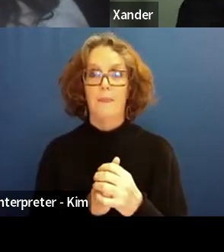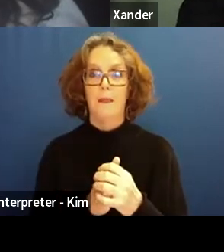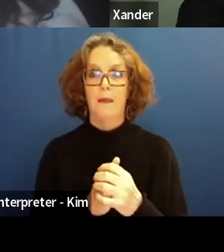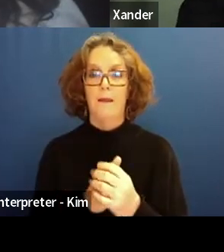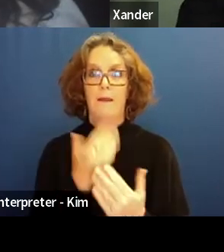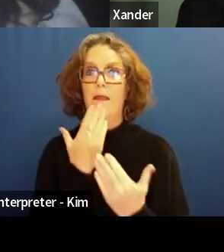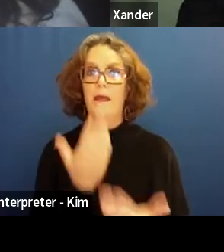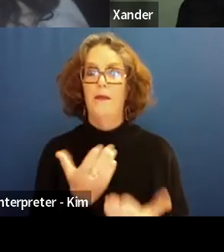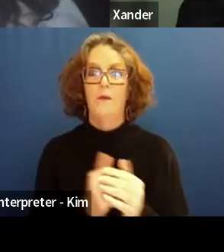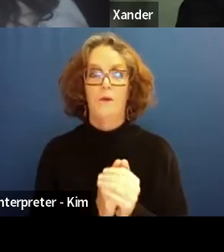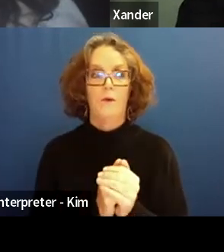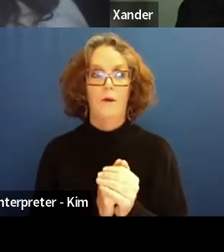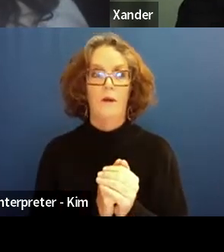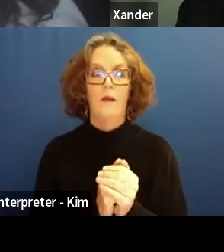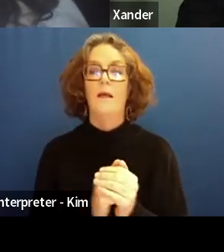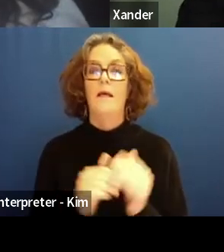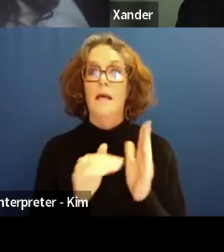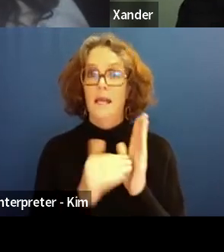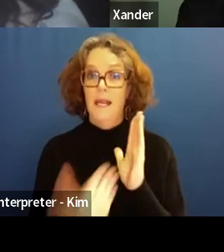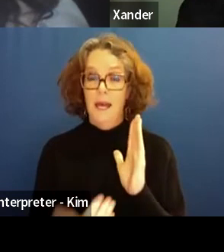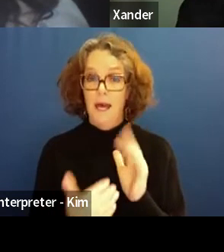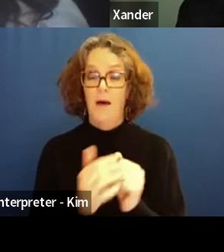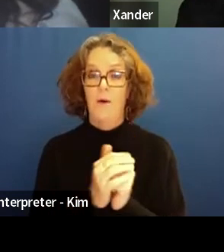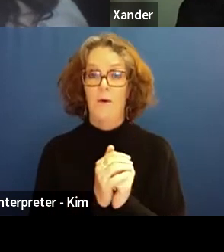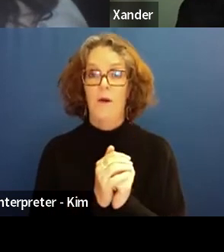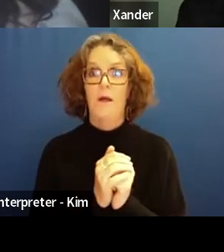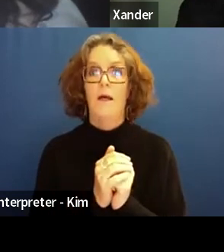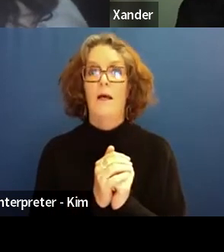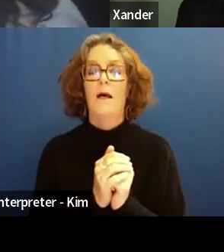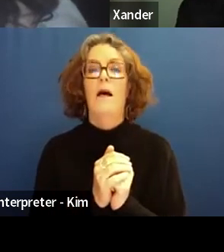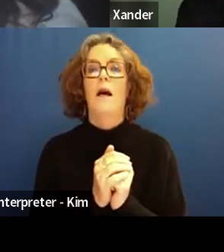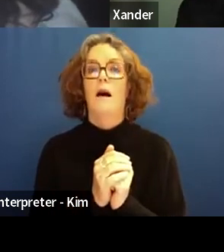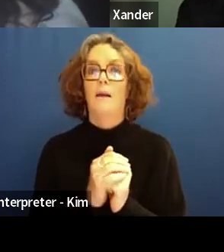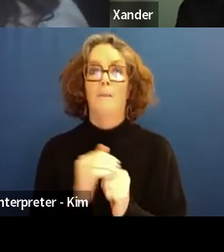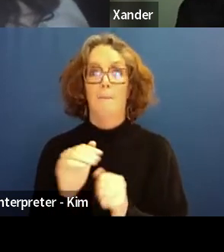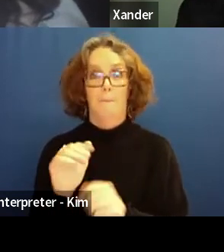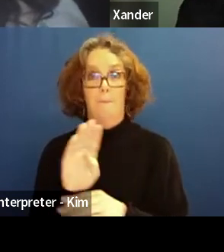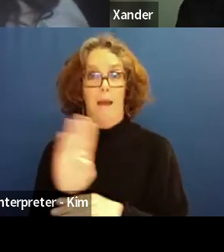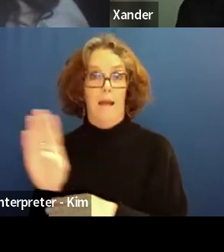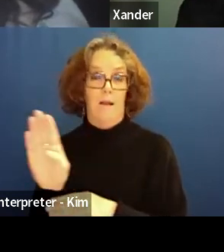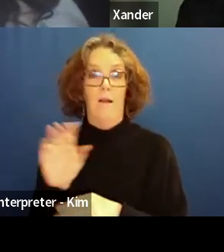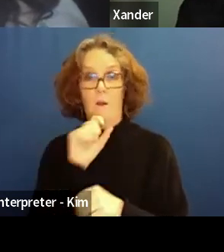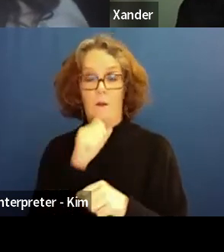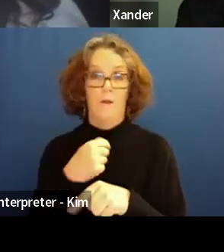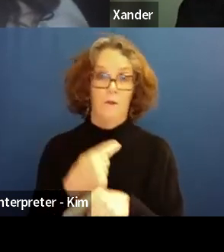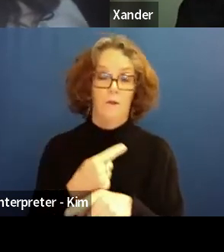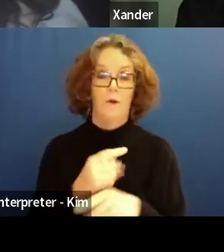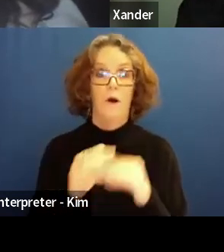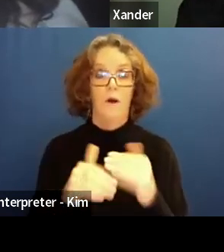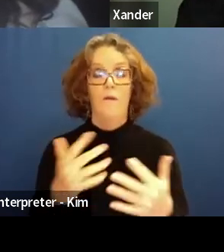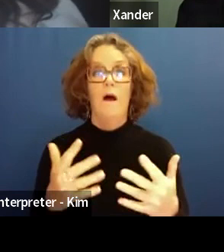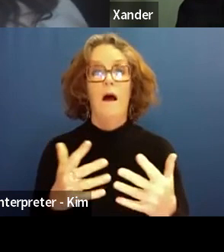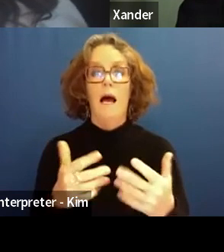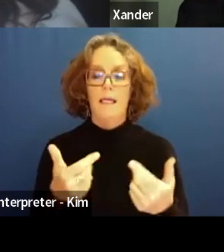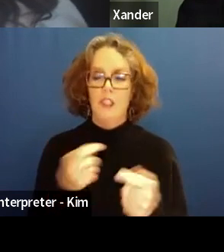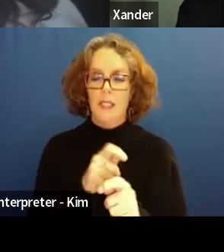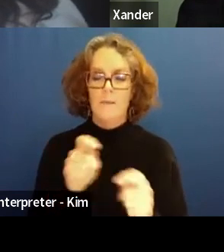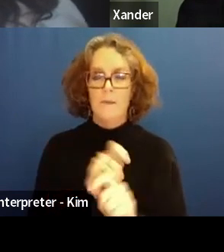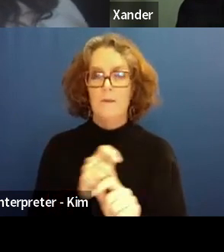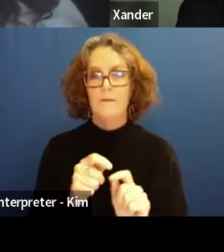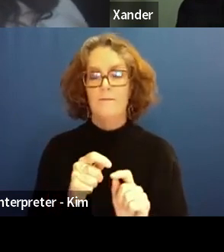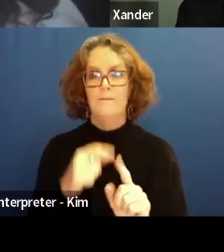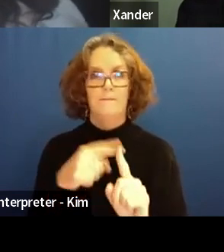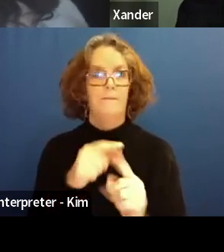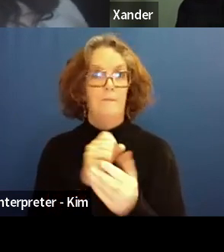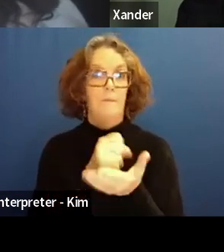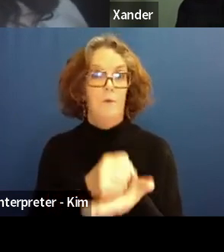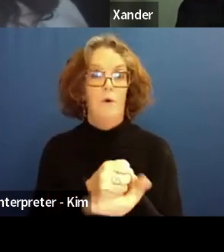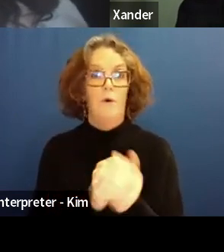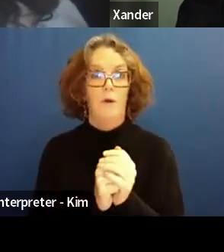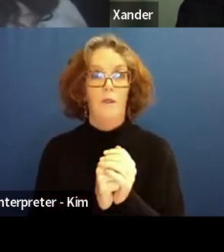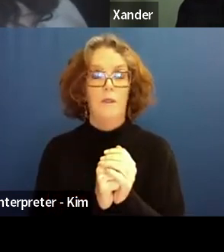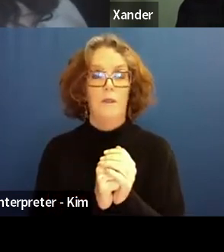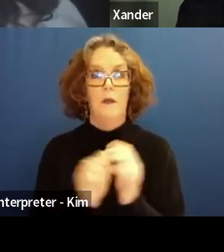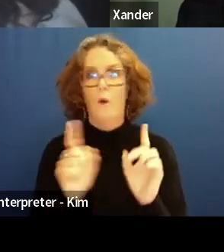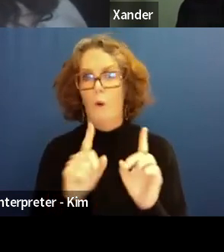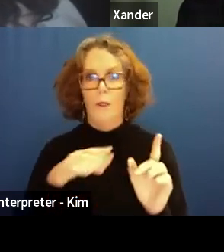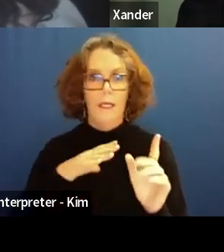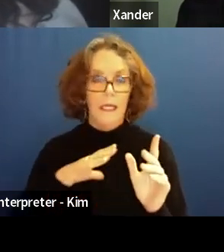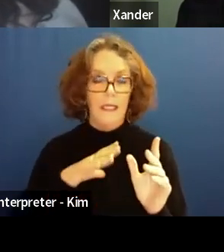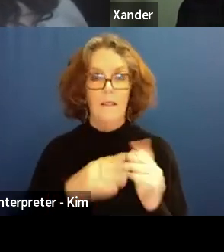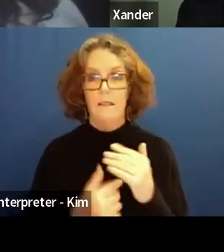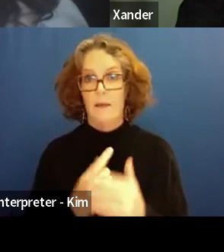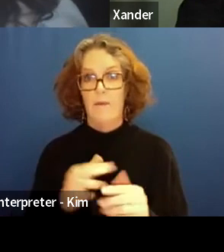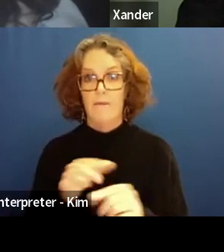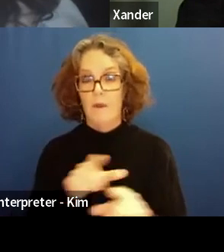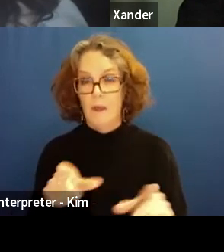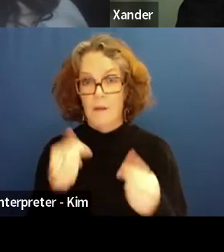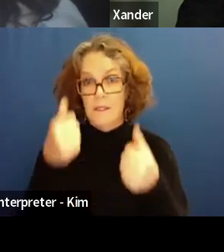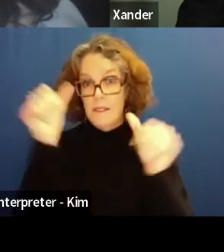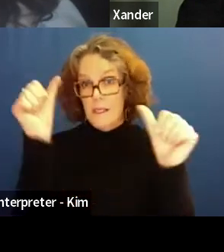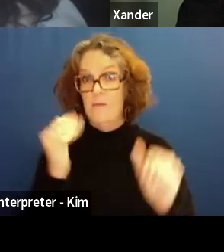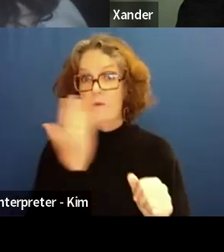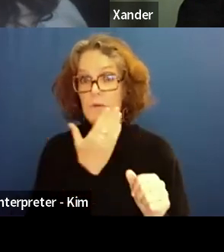We're going to move on now to hear from Emily his buildings and about adjustments in support. So the sorts of things that needed to happen for them to be successful at school, how did that work out.